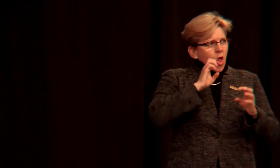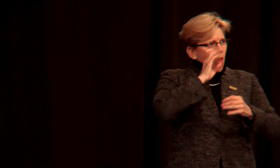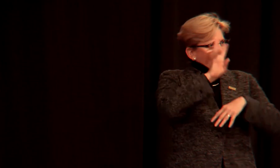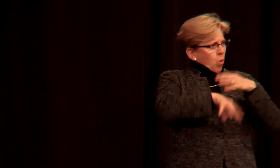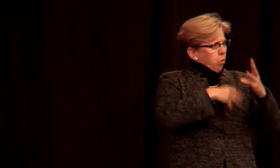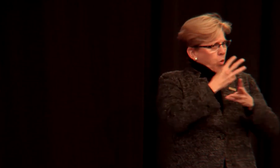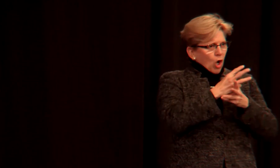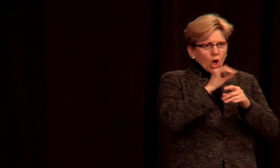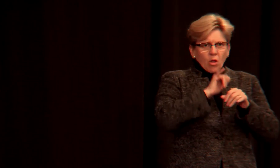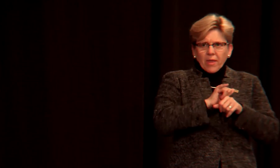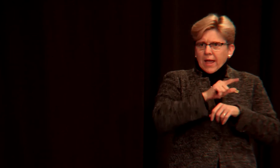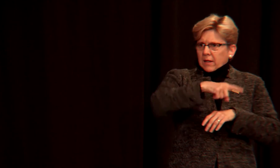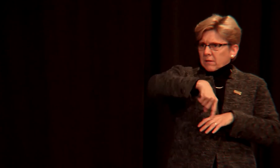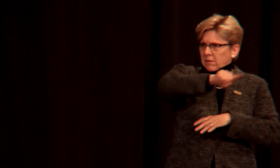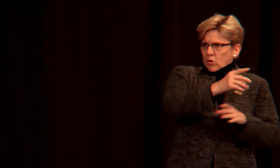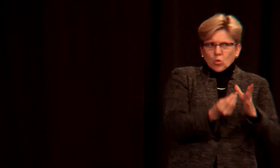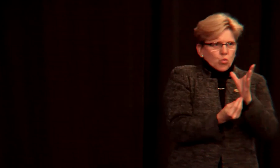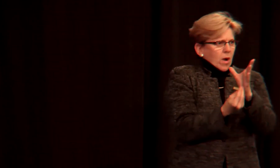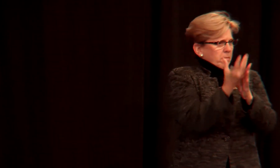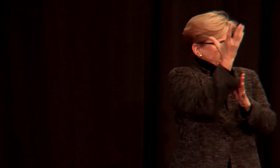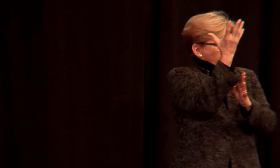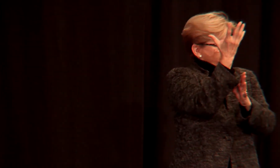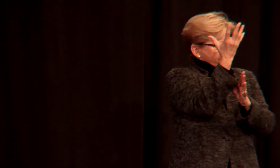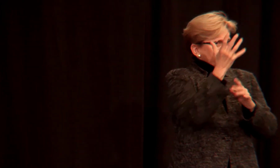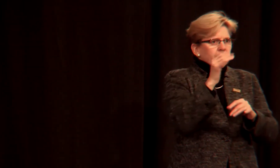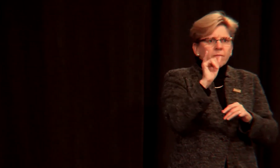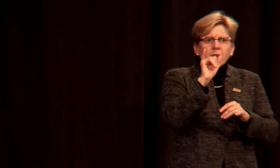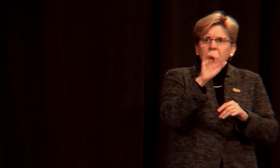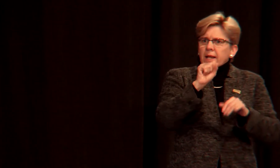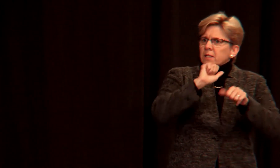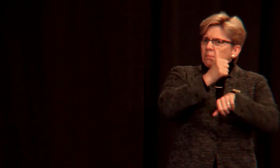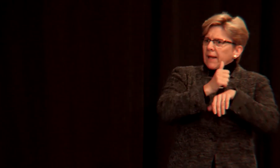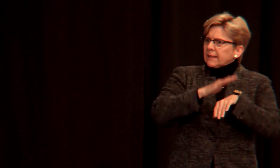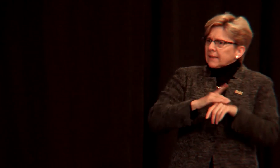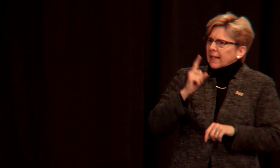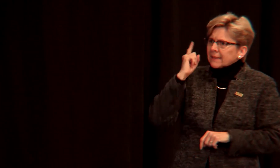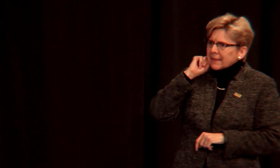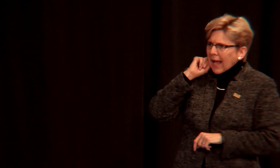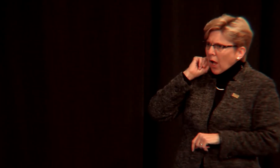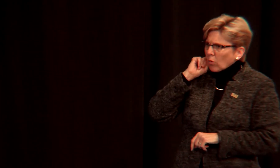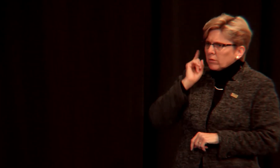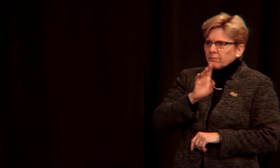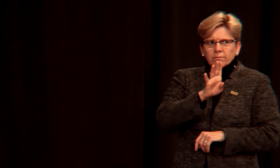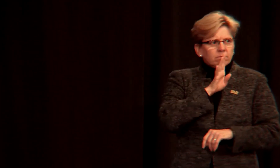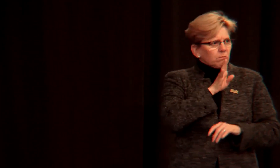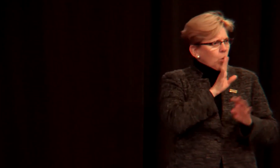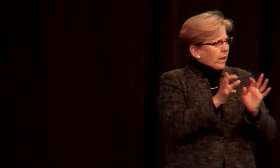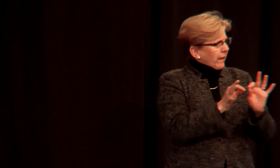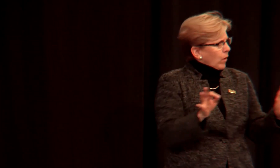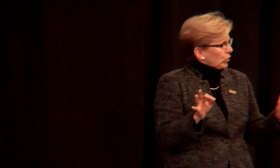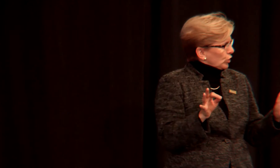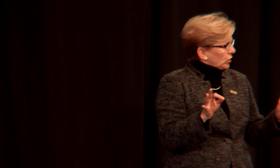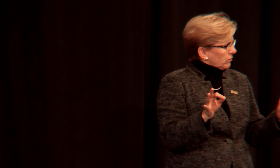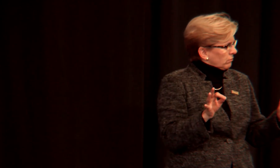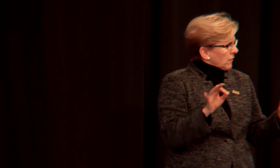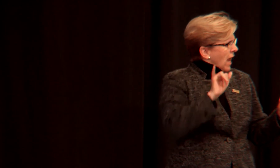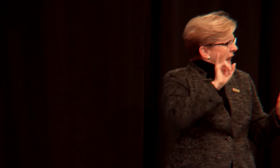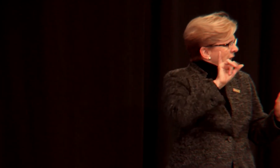The world that a hearing person grows up in is based on sound and spoken language.